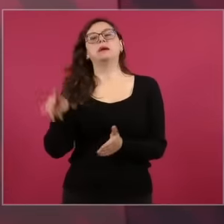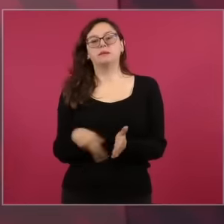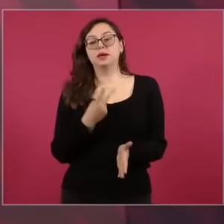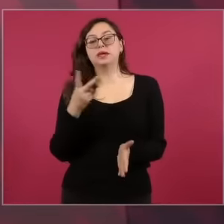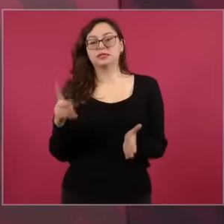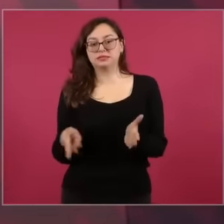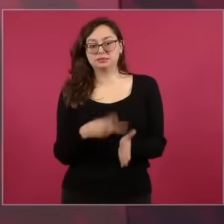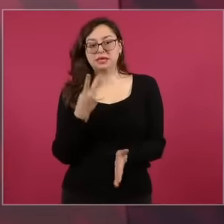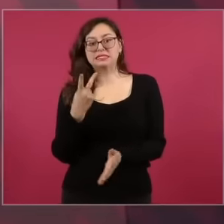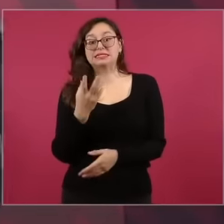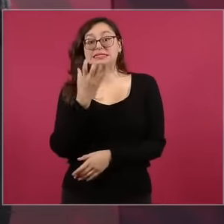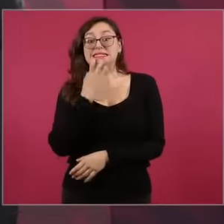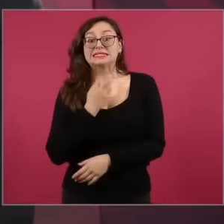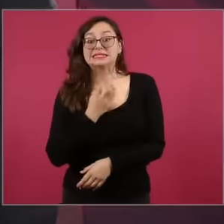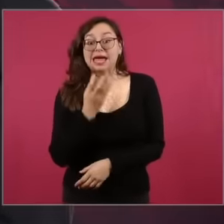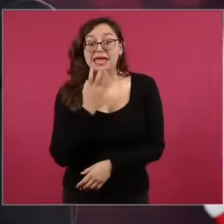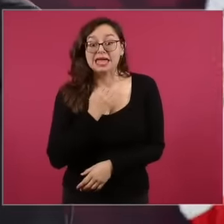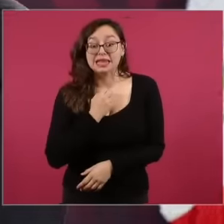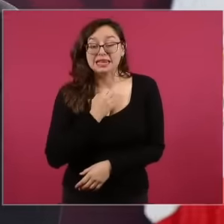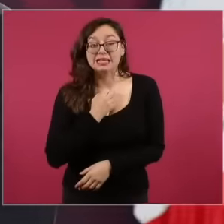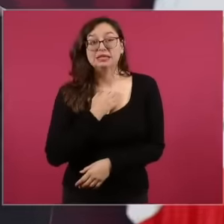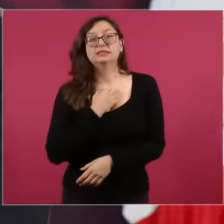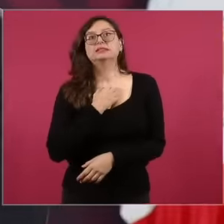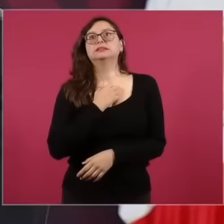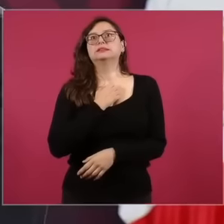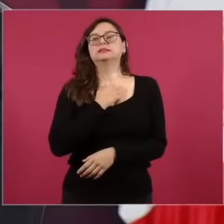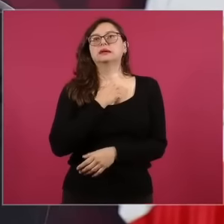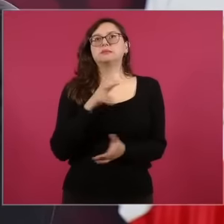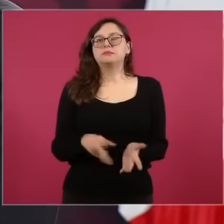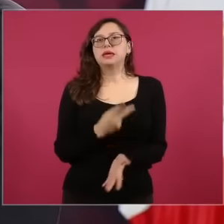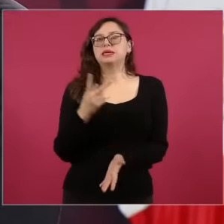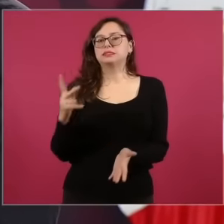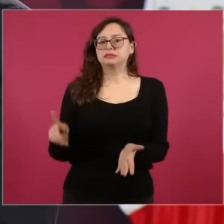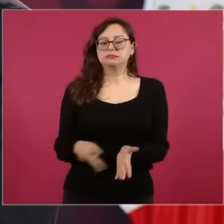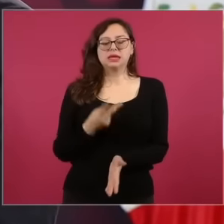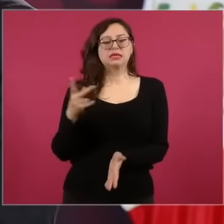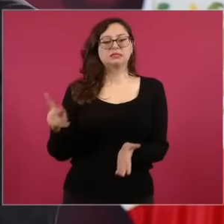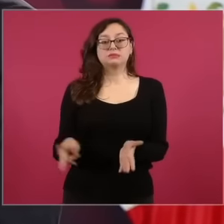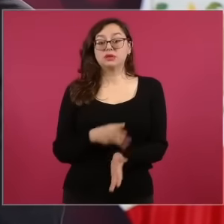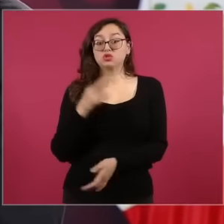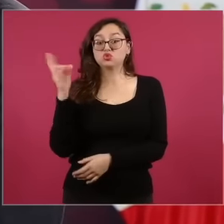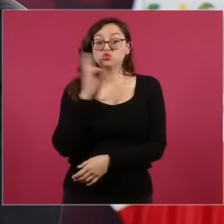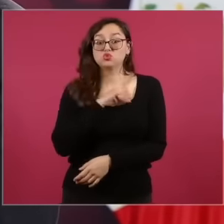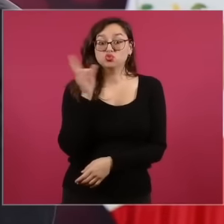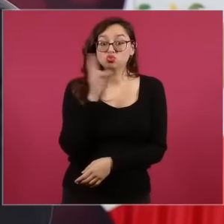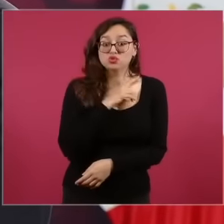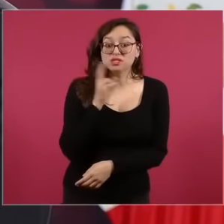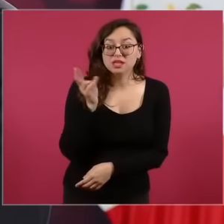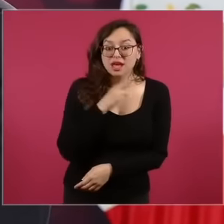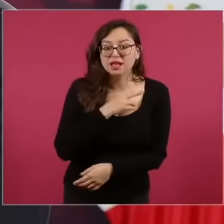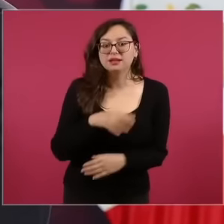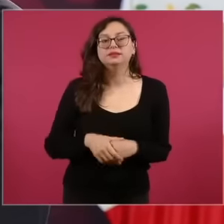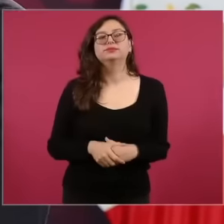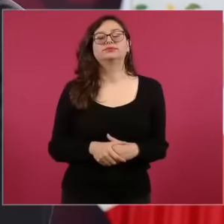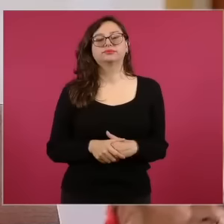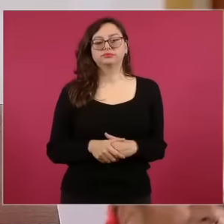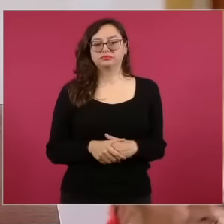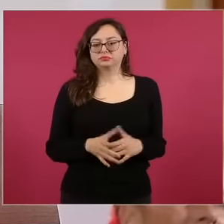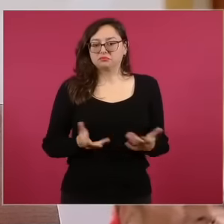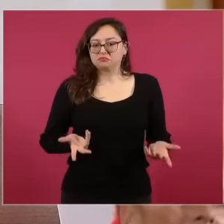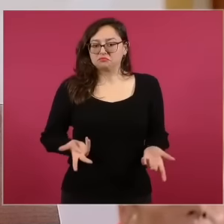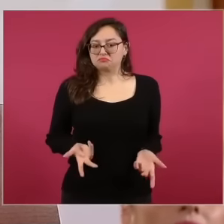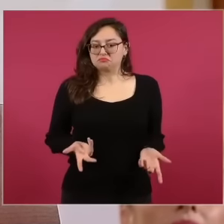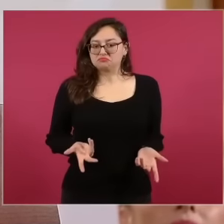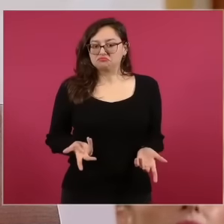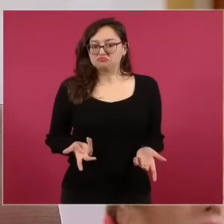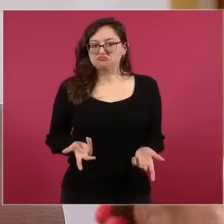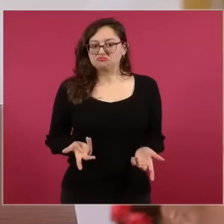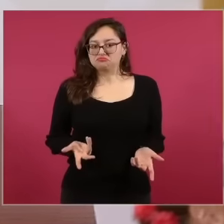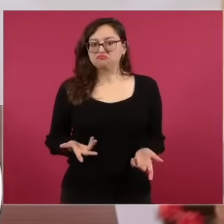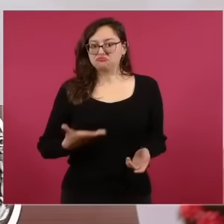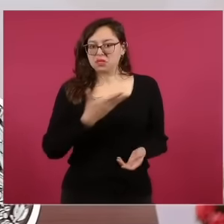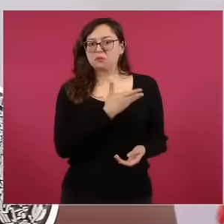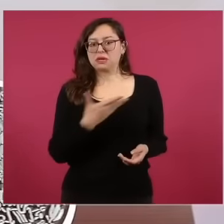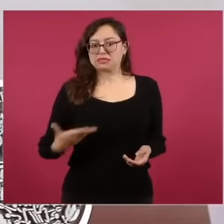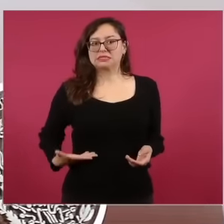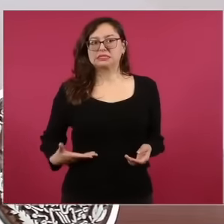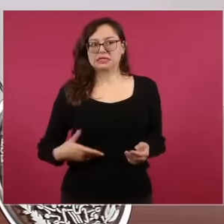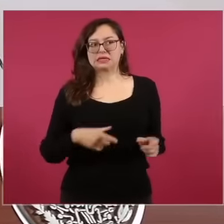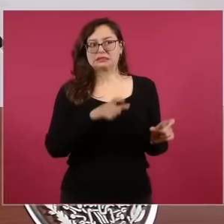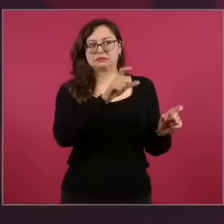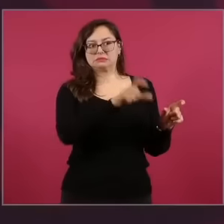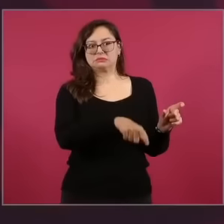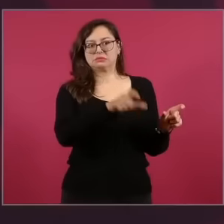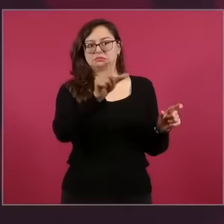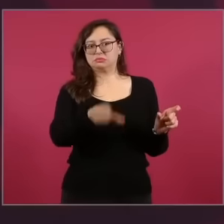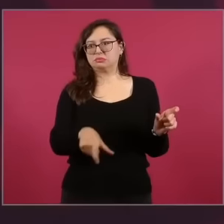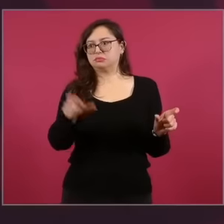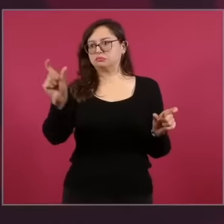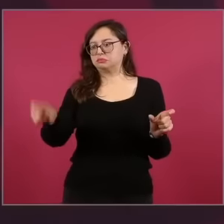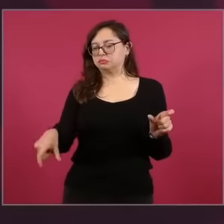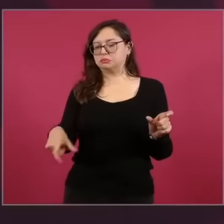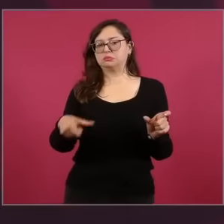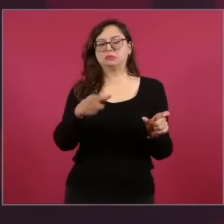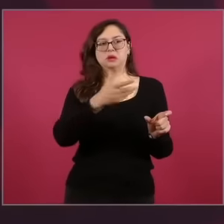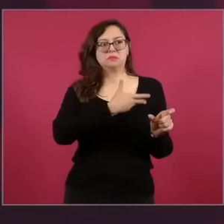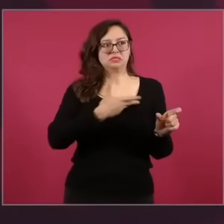Israel many times to Russia personally to the presidents of China of